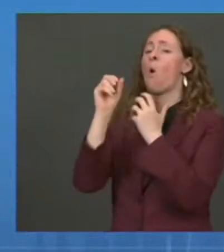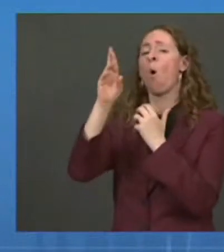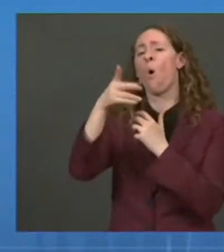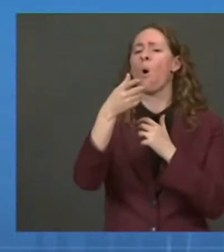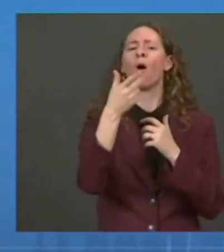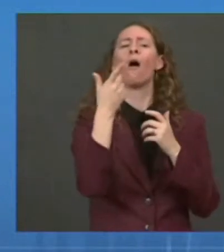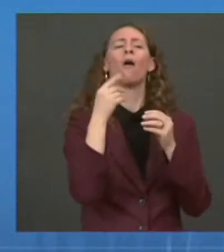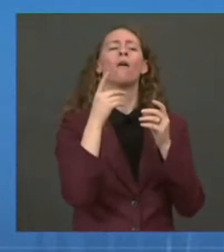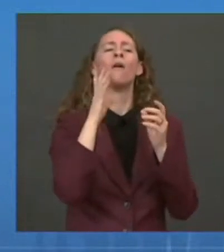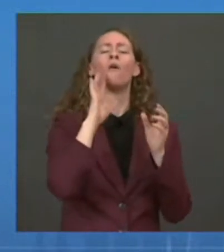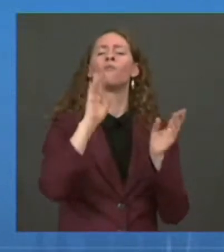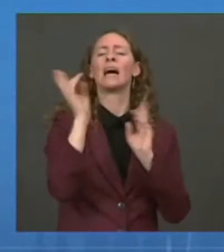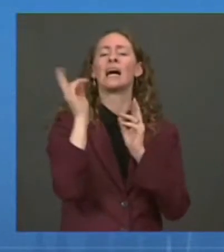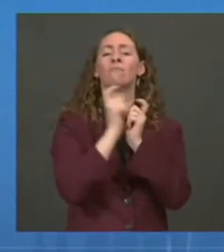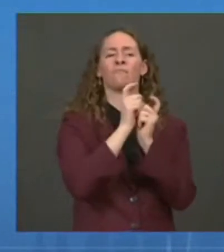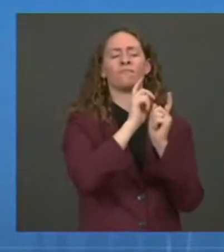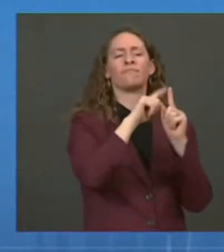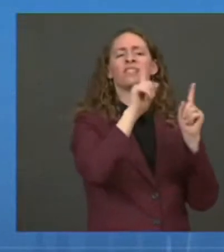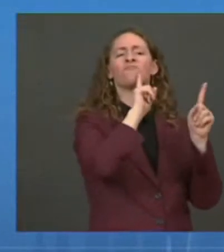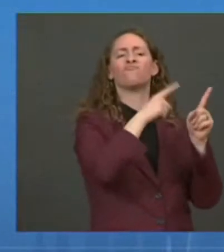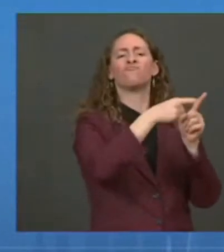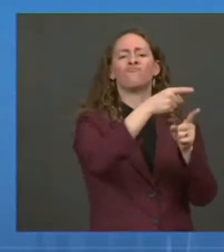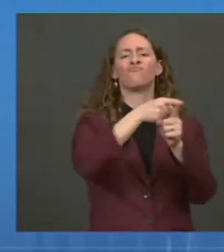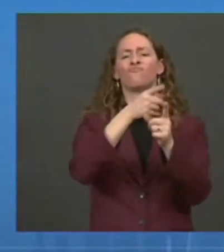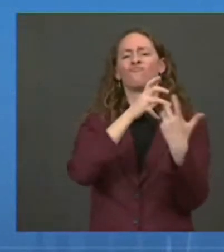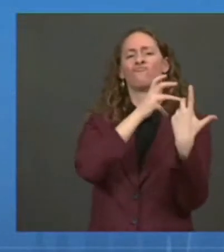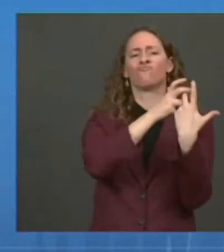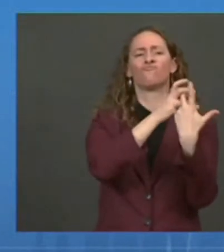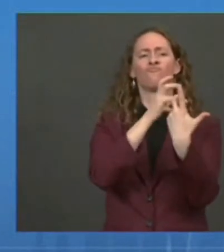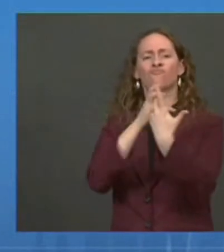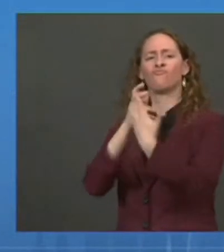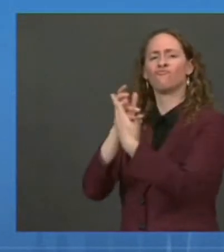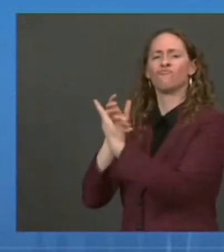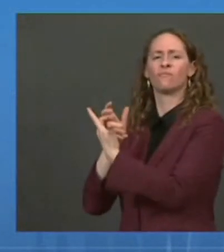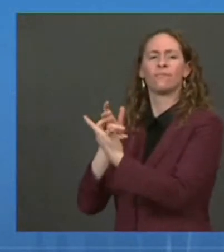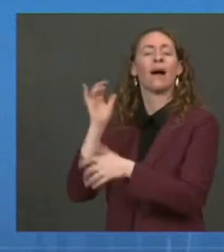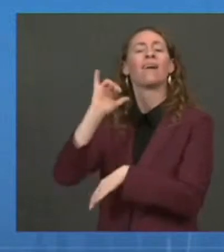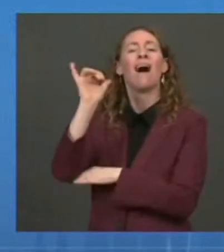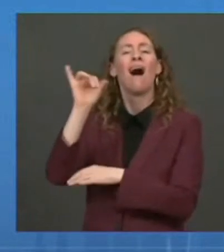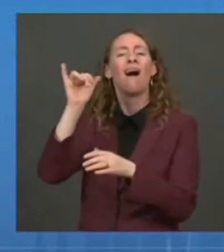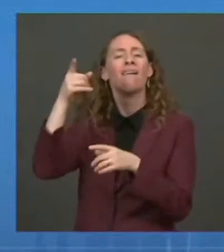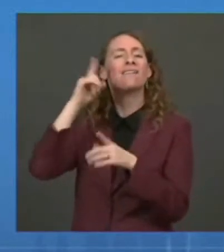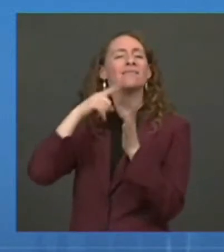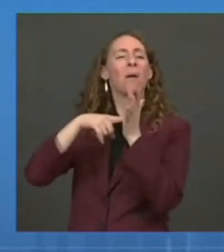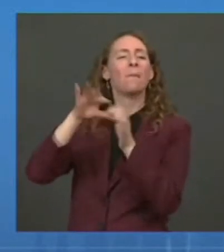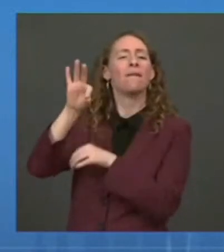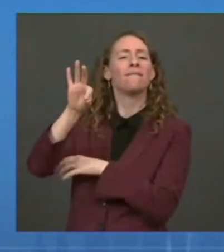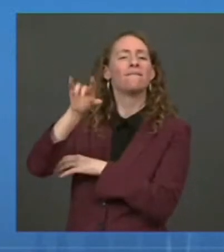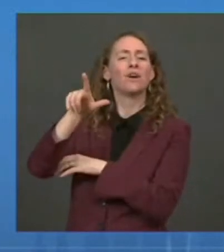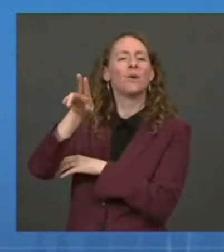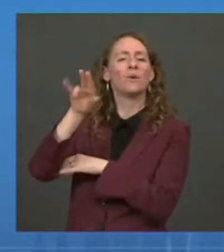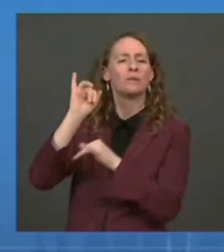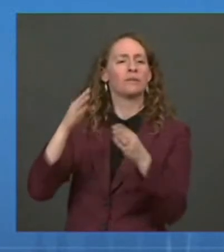BROAR IMMUNITY TOWARDS POTENTIAL MULTIPLE VARIANTS AND HOW WOULD THAT BE DECIDED SIMILAR TO FLU VACCINES WHERE